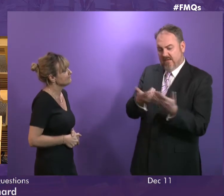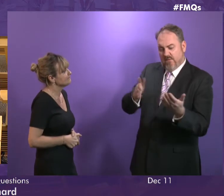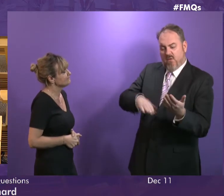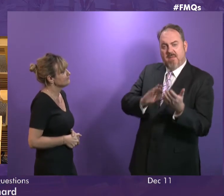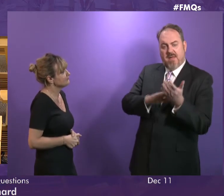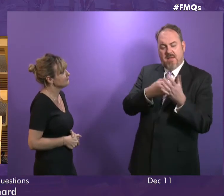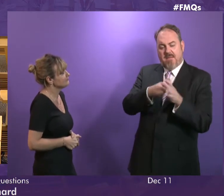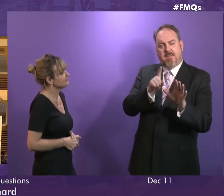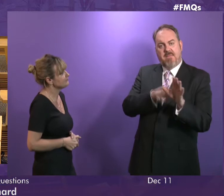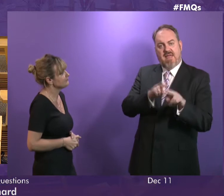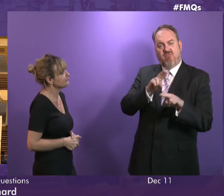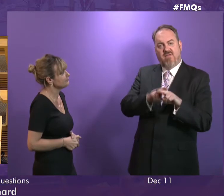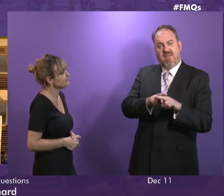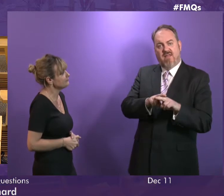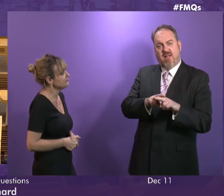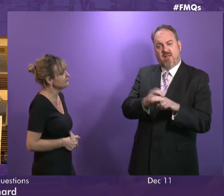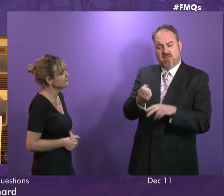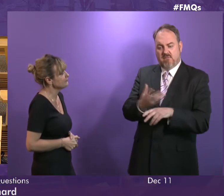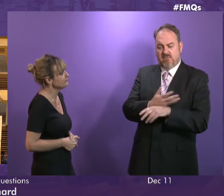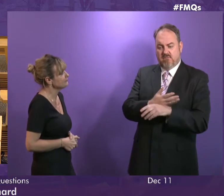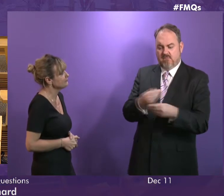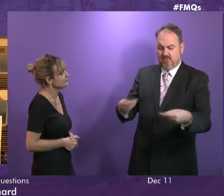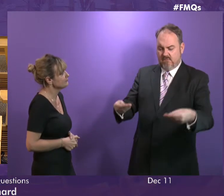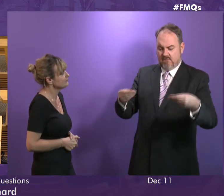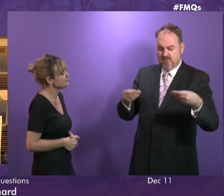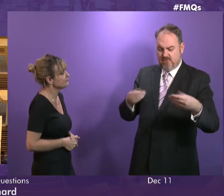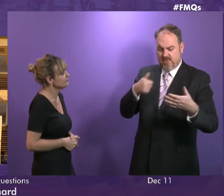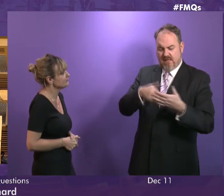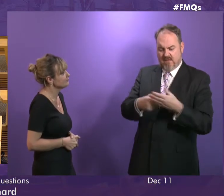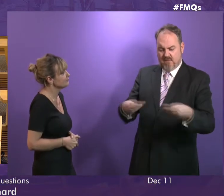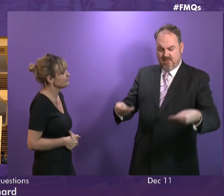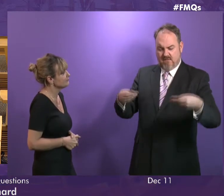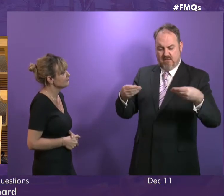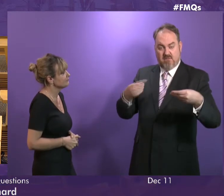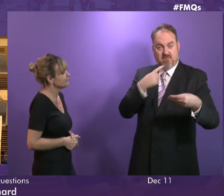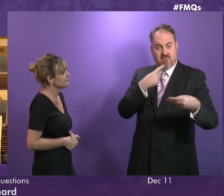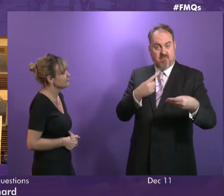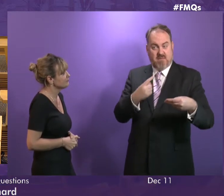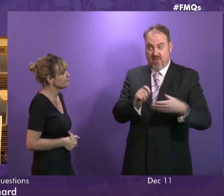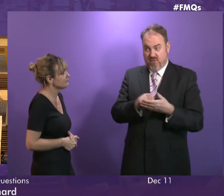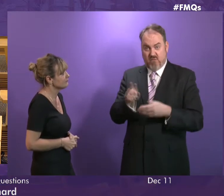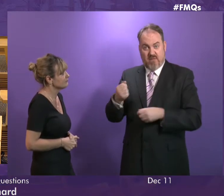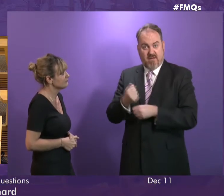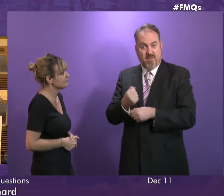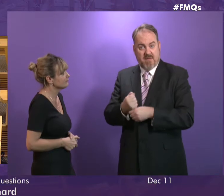First Minister. The truth is that general practice and primary care are under immense